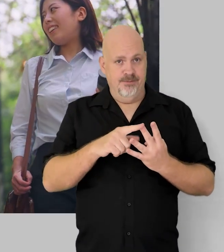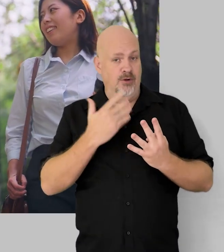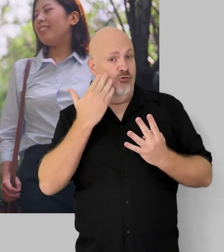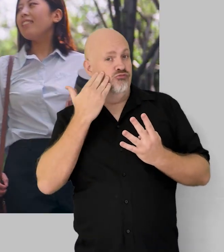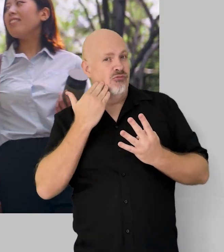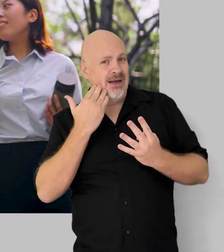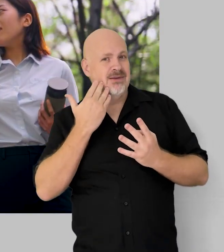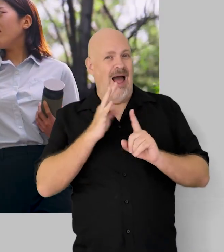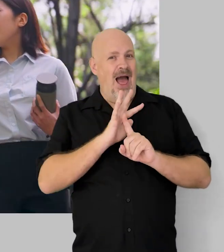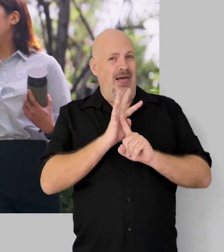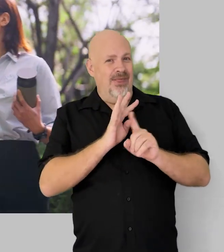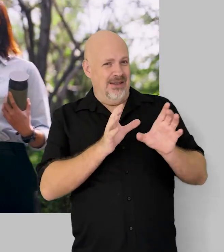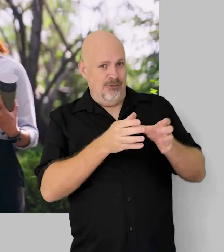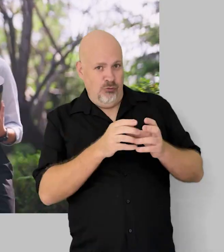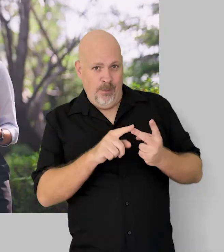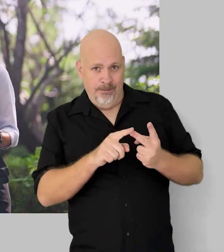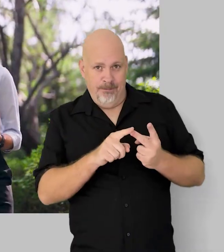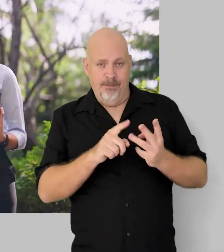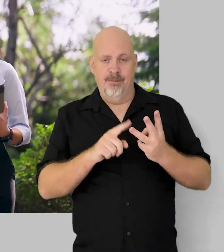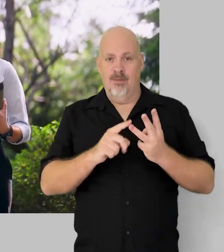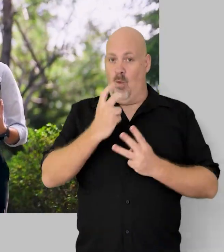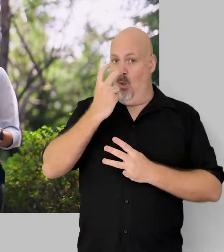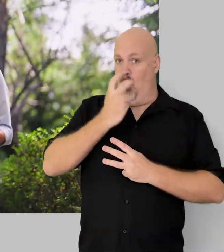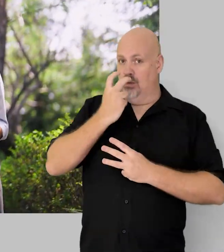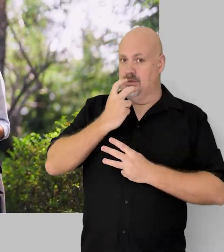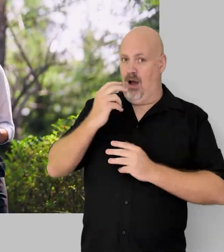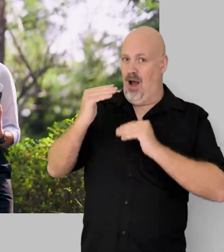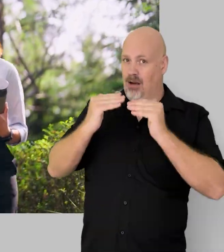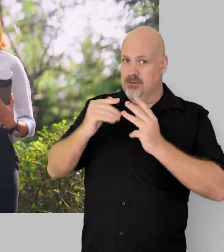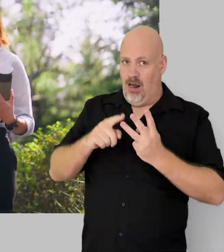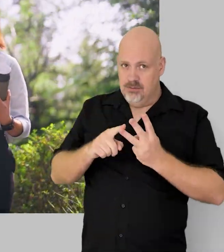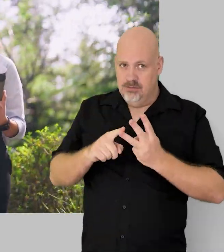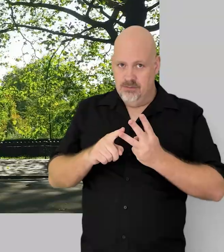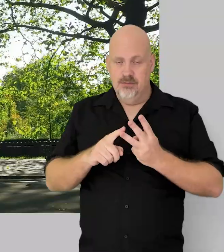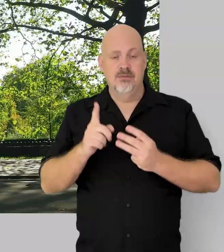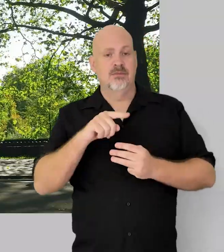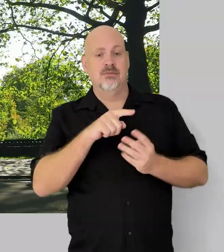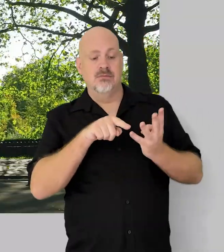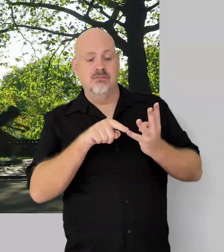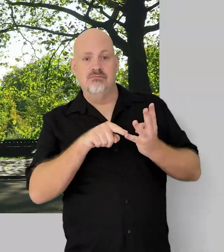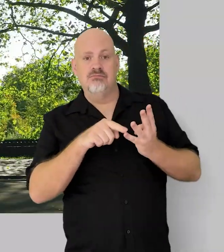in persisting gaps in our understanding of sex-specific risk factors,